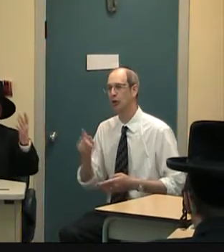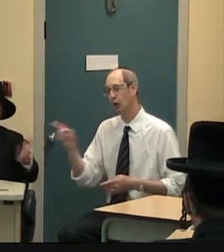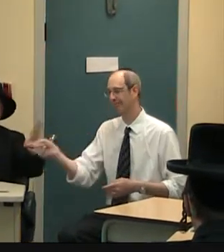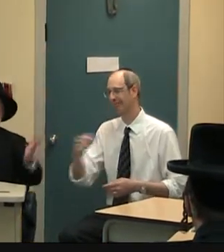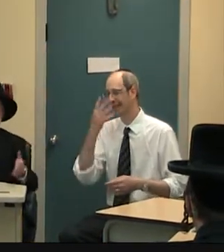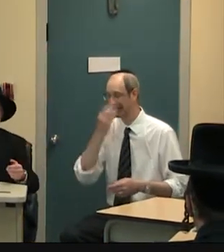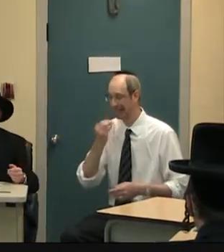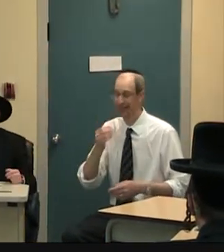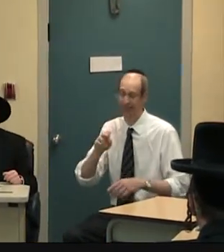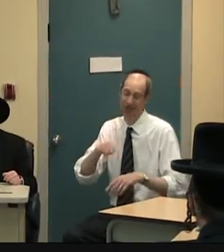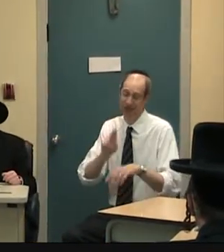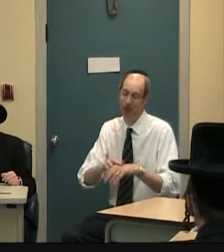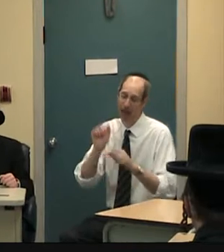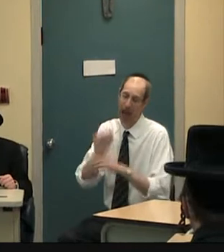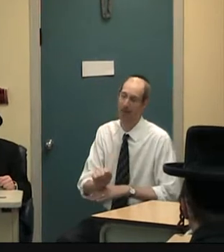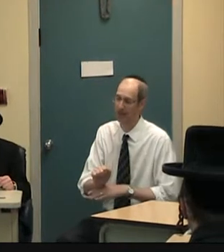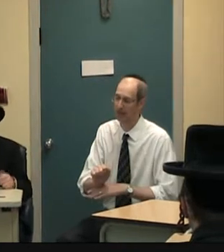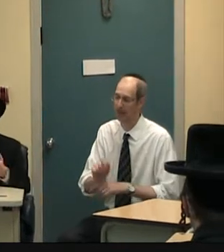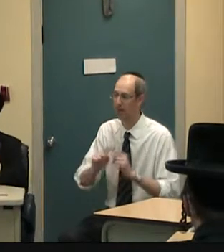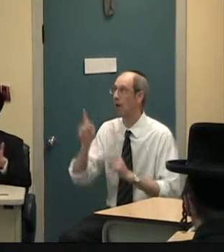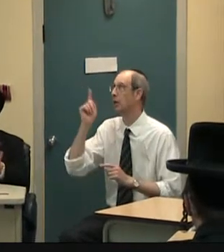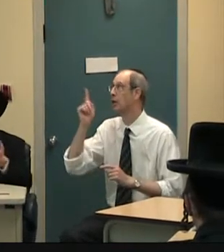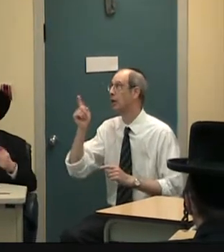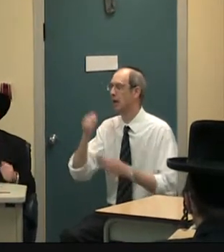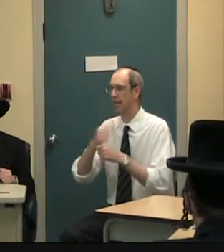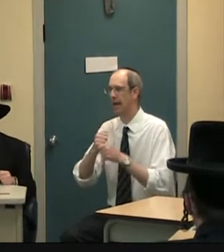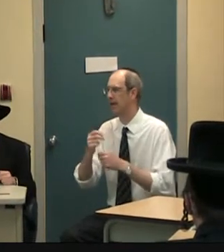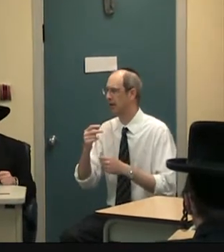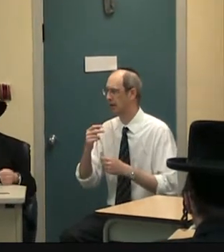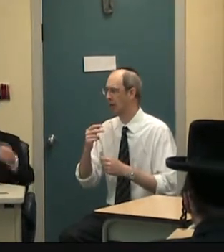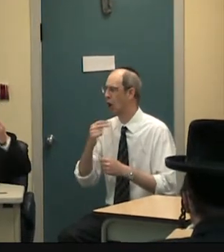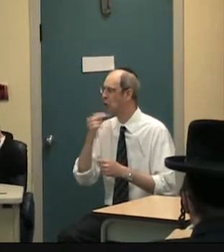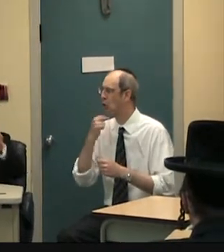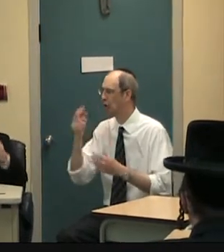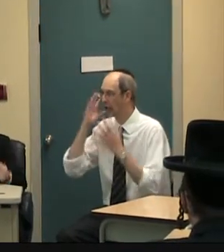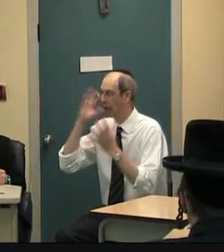He sleeping and one of the cutter sparkle do he make a looser rockin but the kala sbrocco